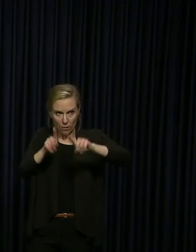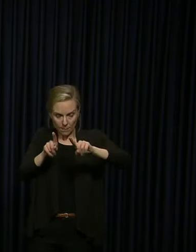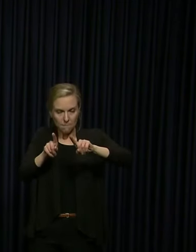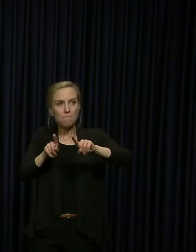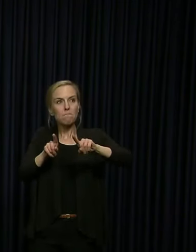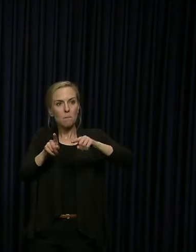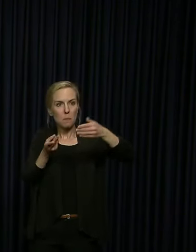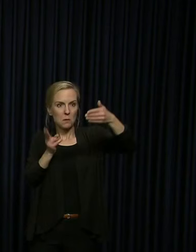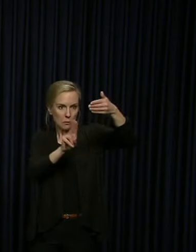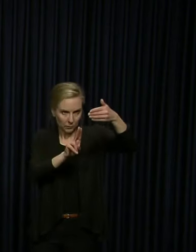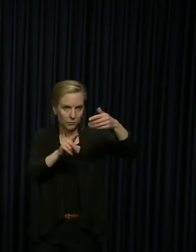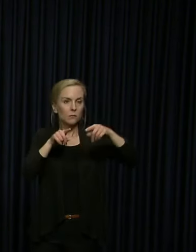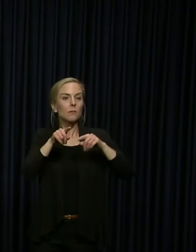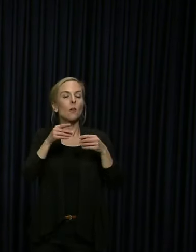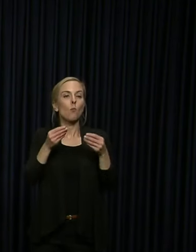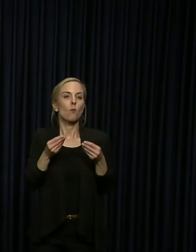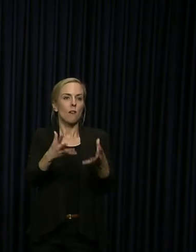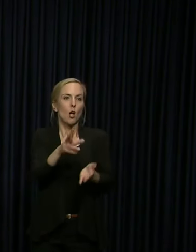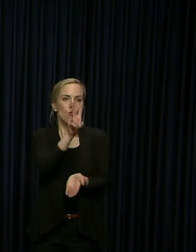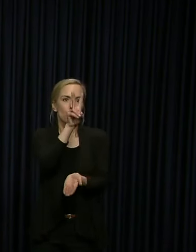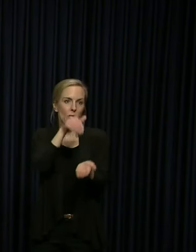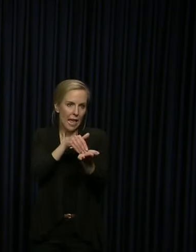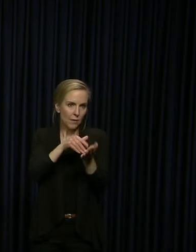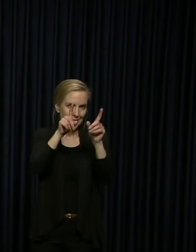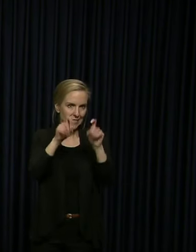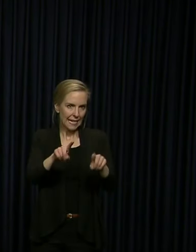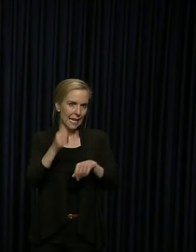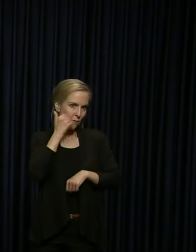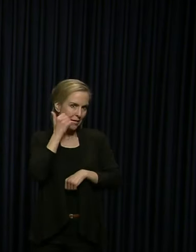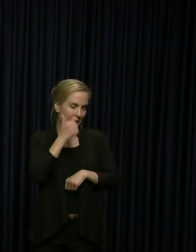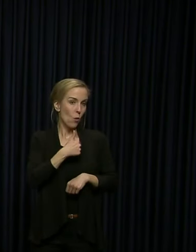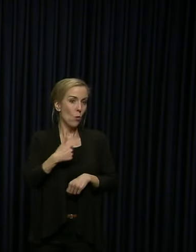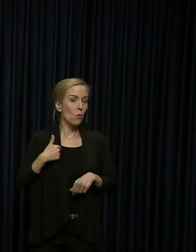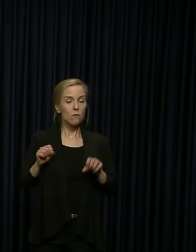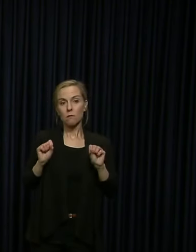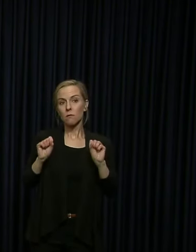BUT WE REALLY WANT TO THANK THE